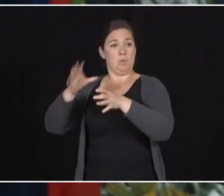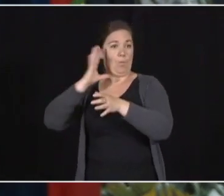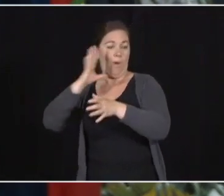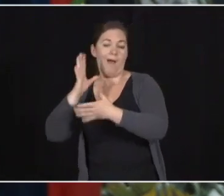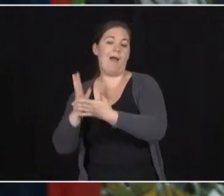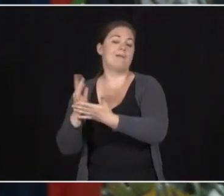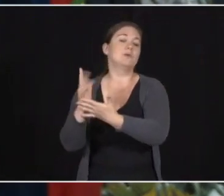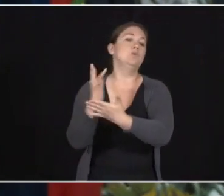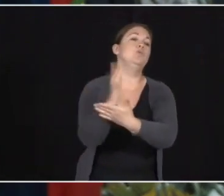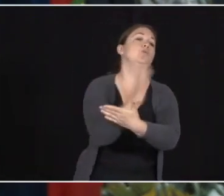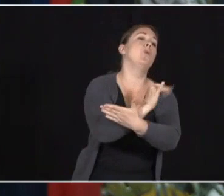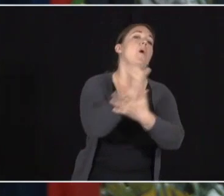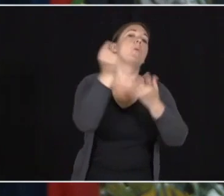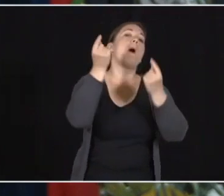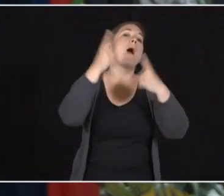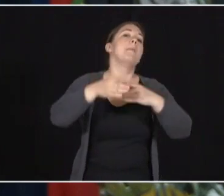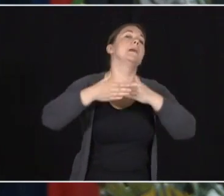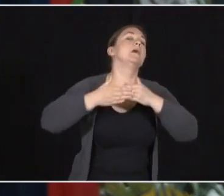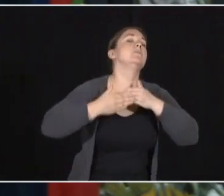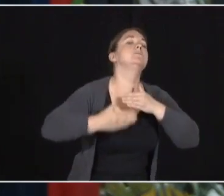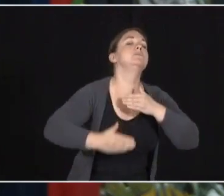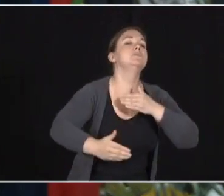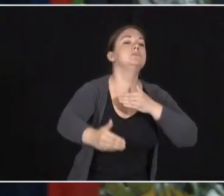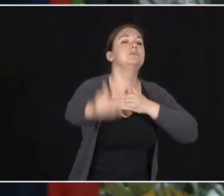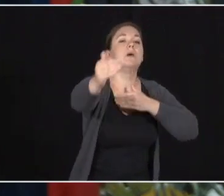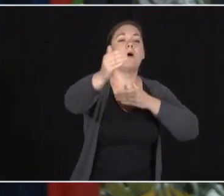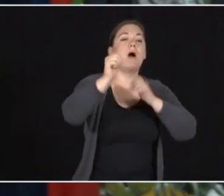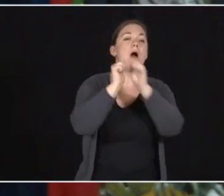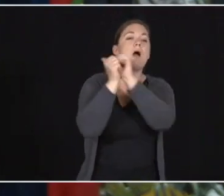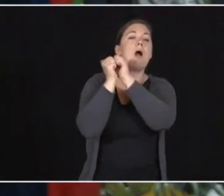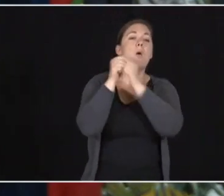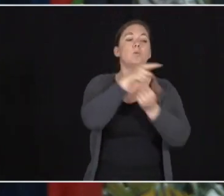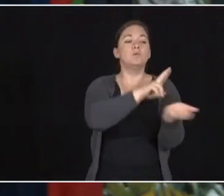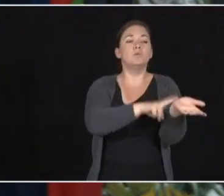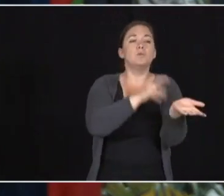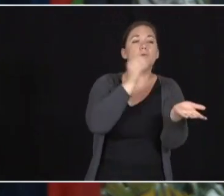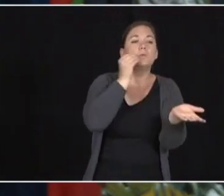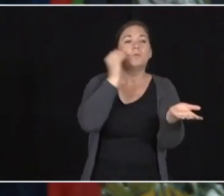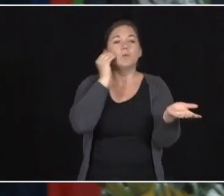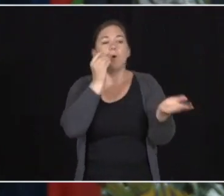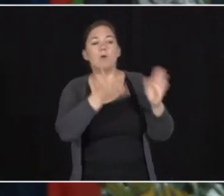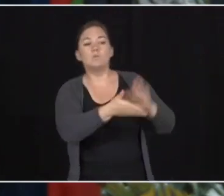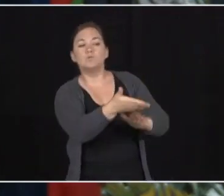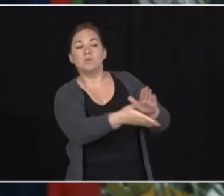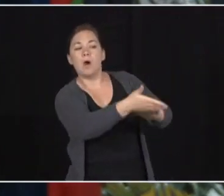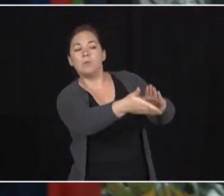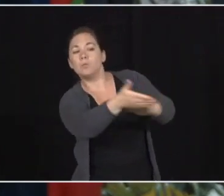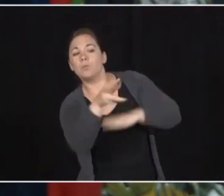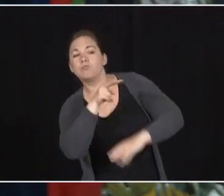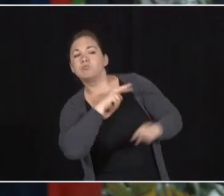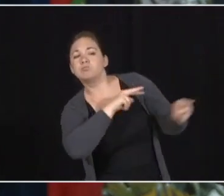care of these homes. It is absolutely critical. But we know where the problems are, Brian,